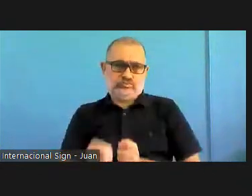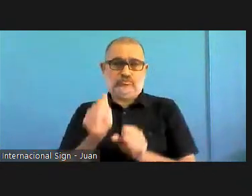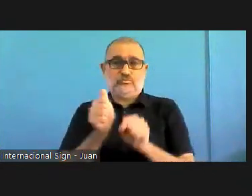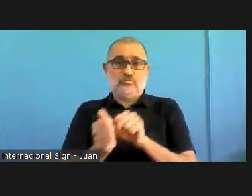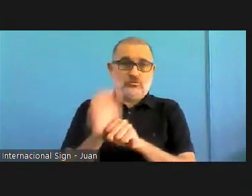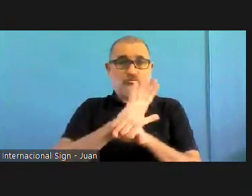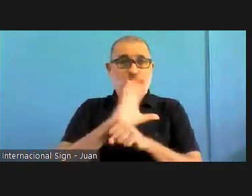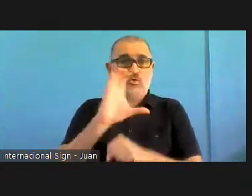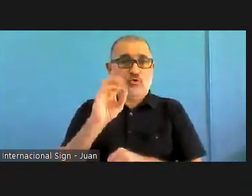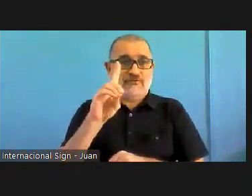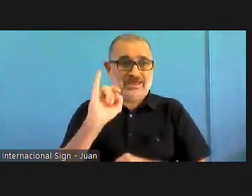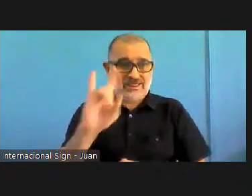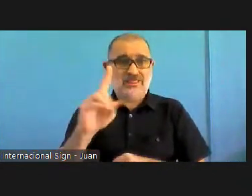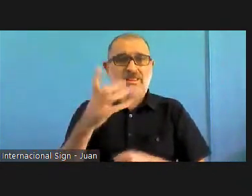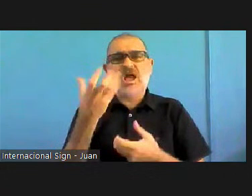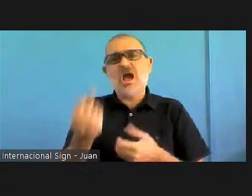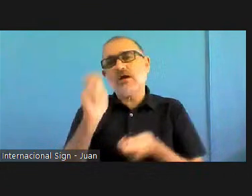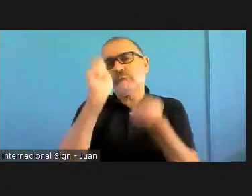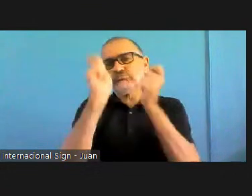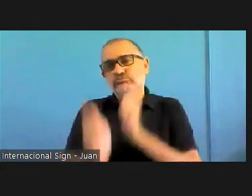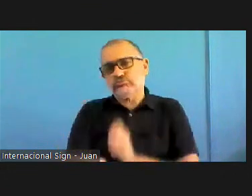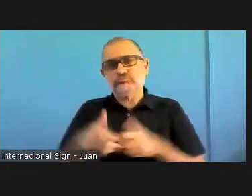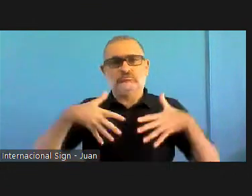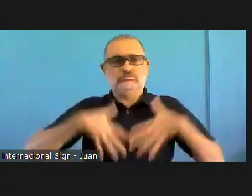And finally, to look at the way forward.